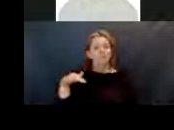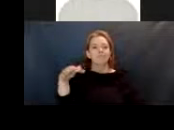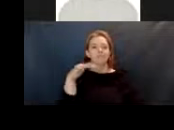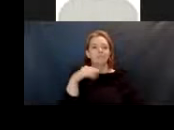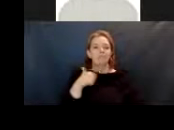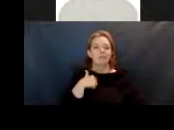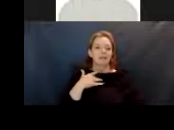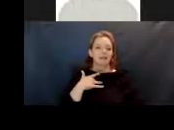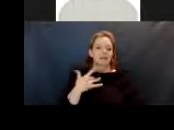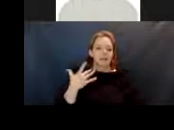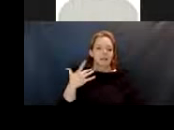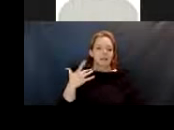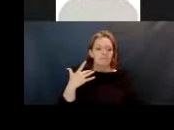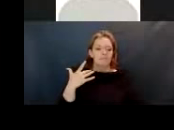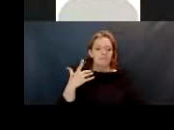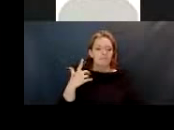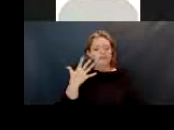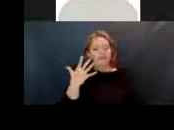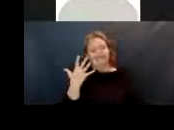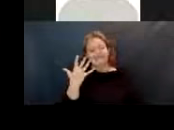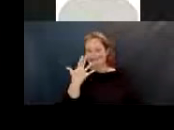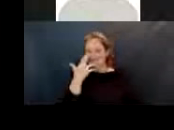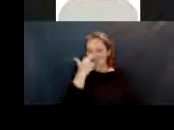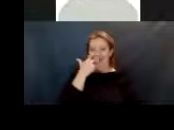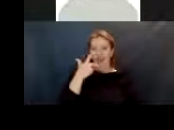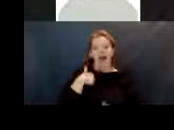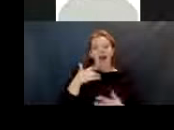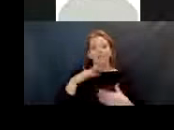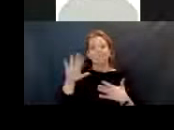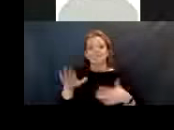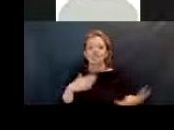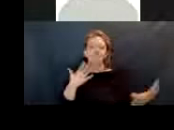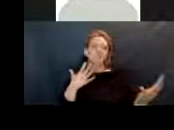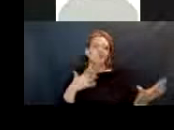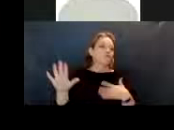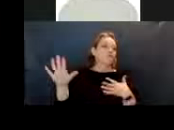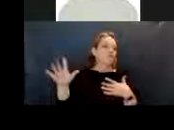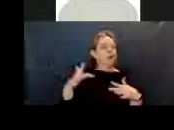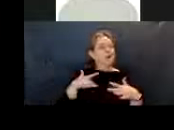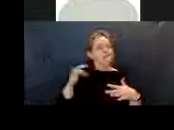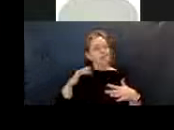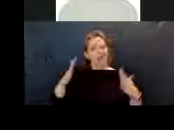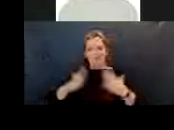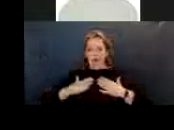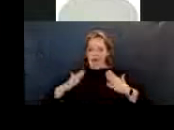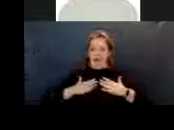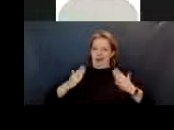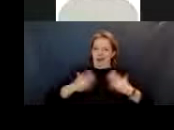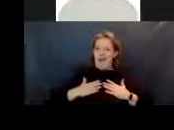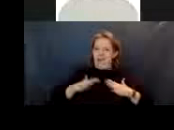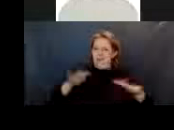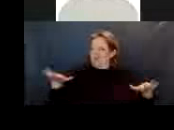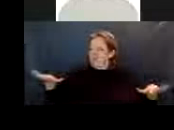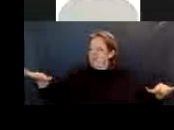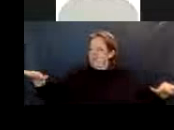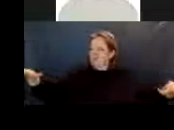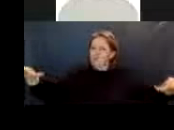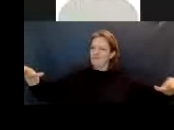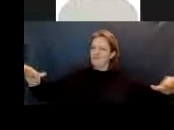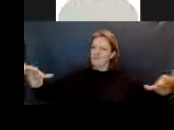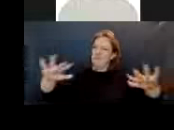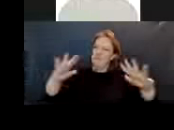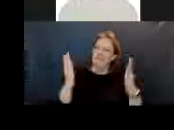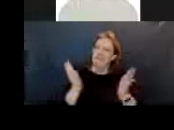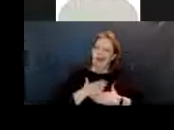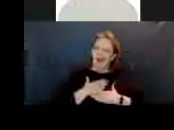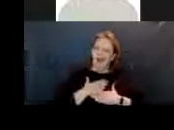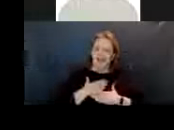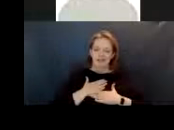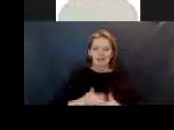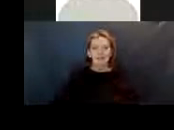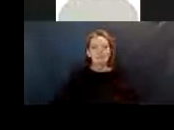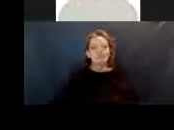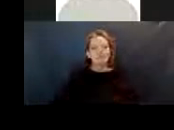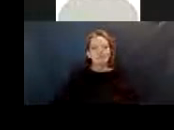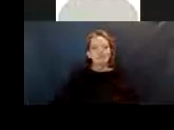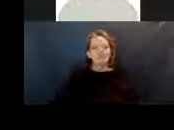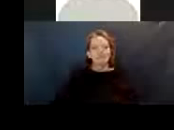I own the fields, like I feel, I feel, I don't know, I feel, I feel a kind of right to them